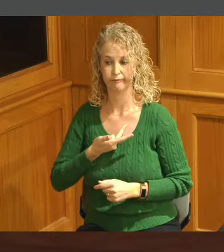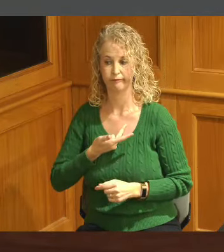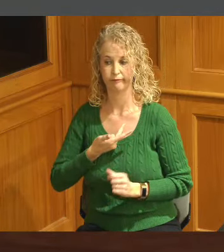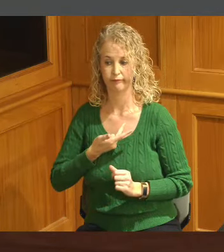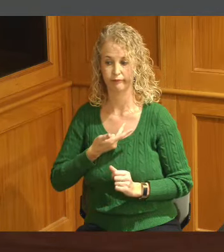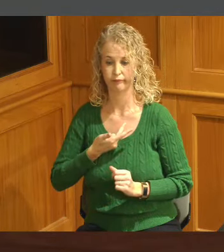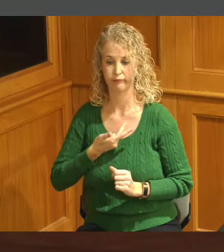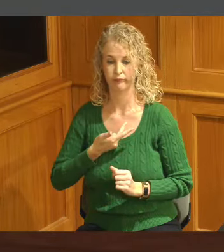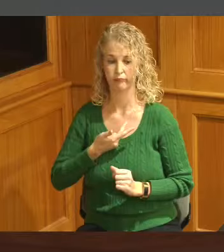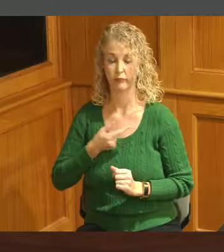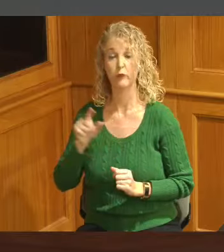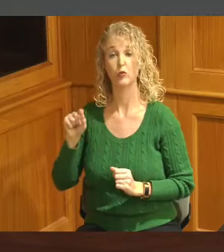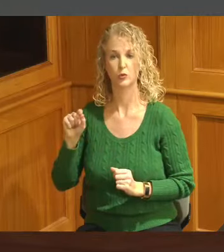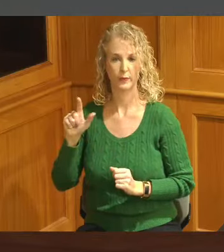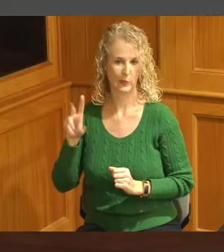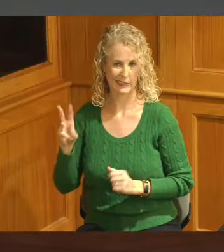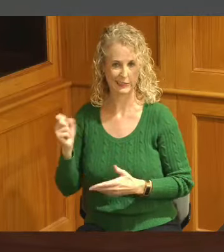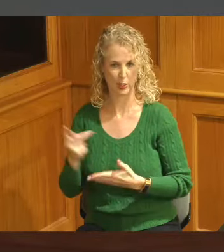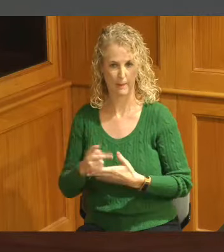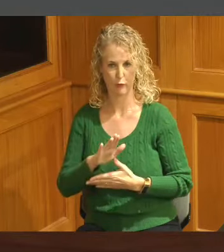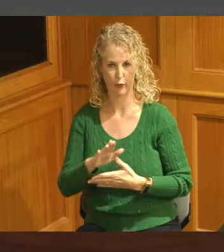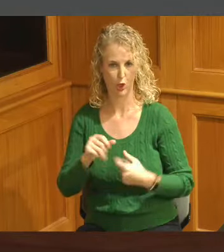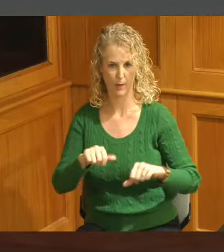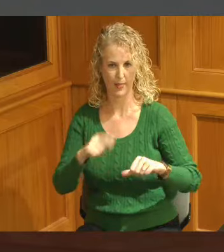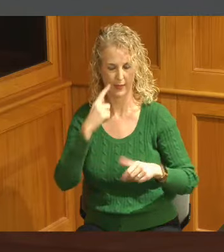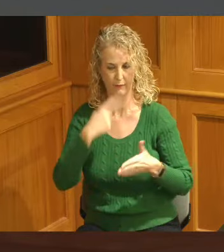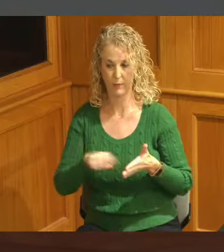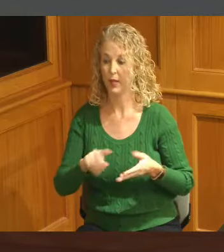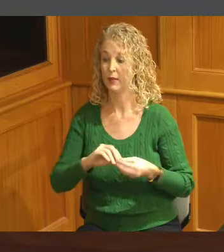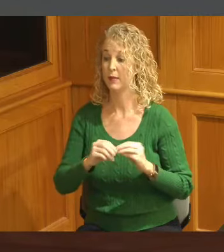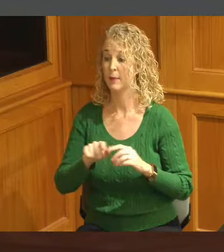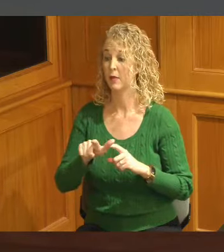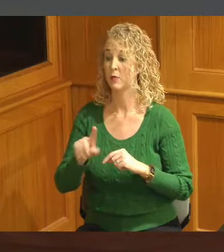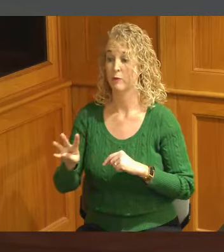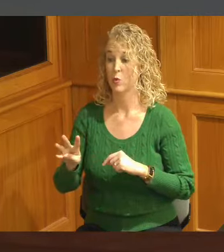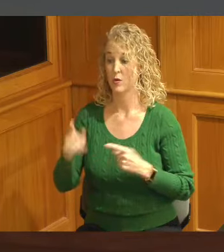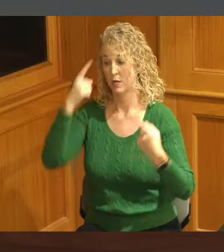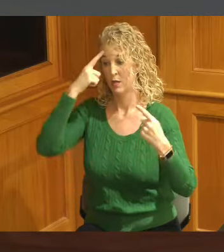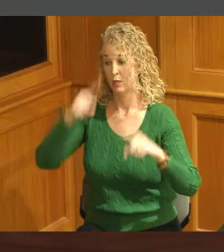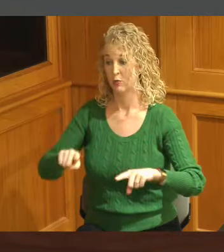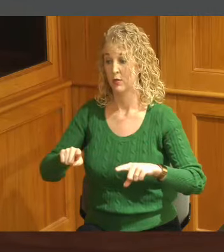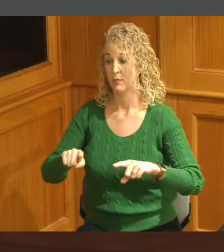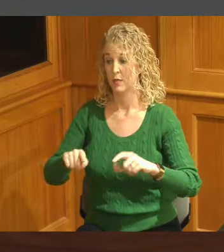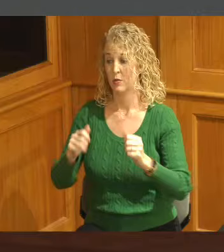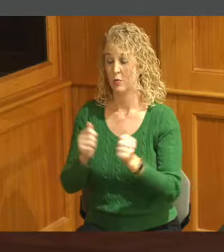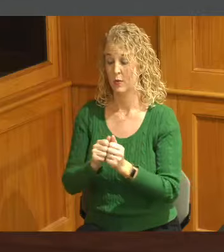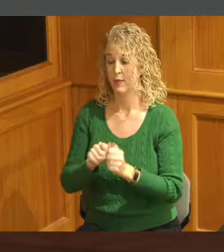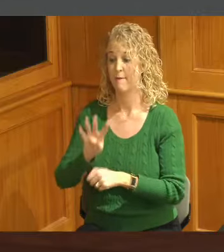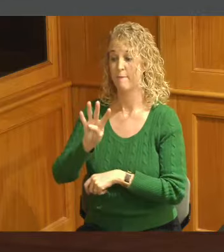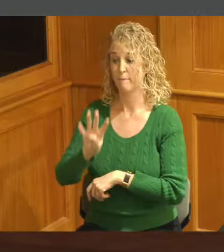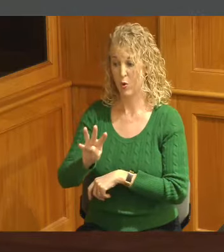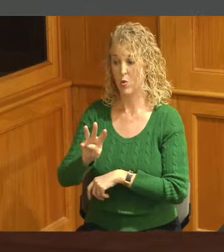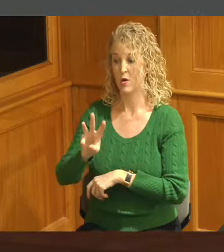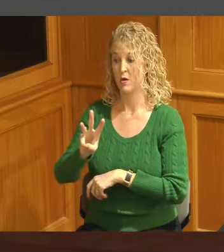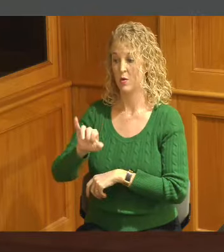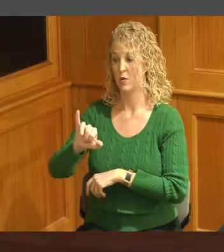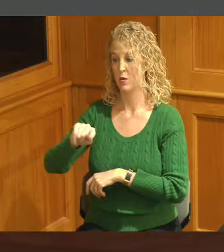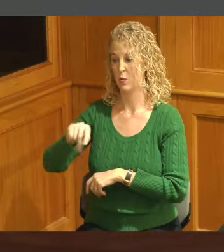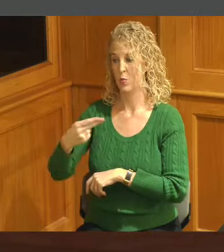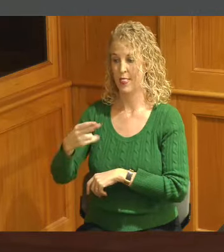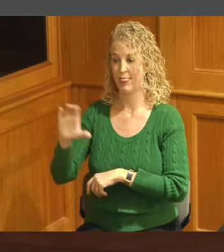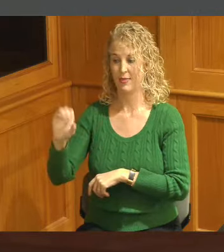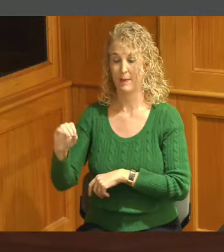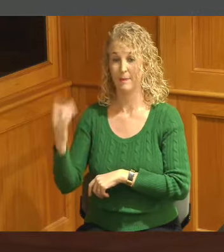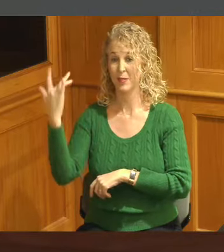for 2026. item number 24 is an agreement with for with company. This is for move services associated